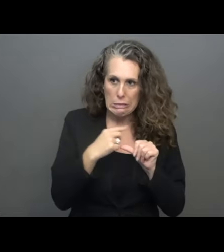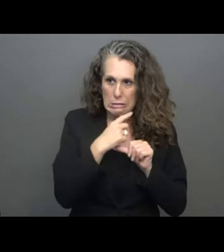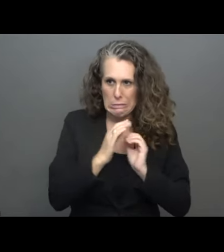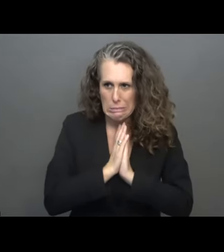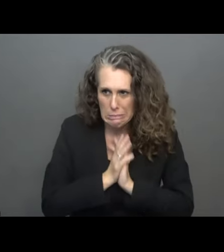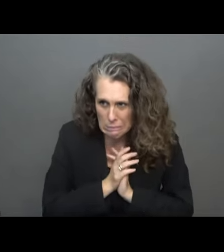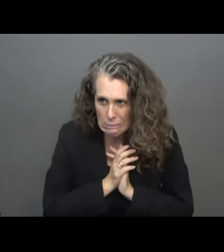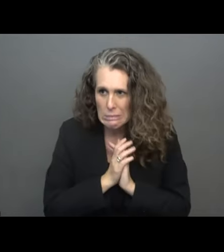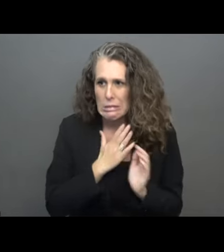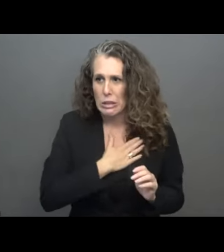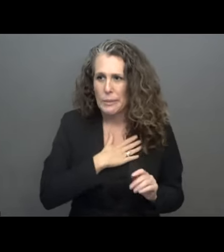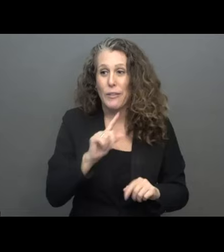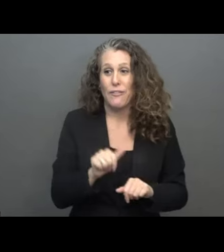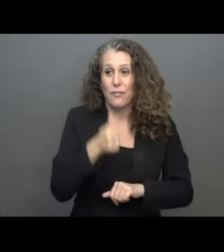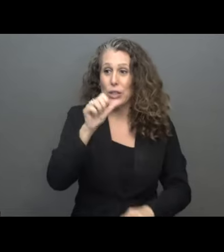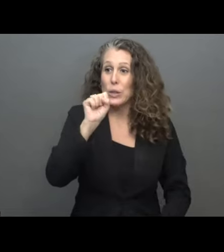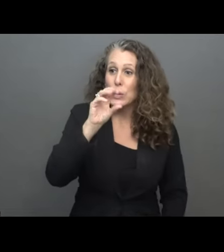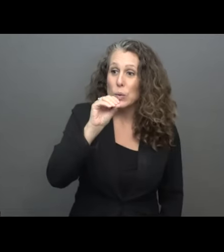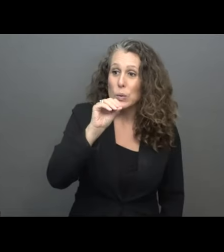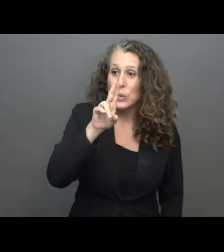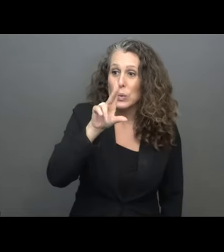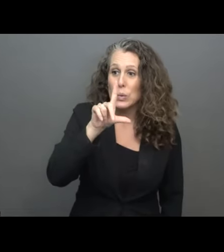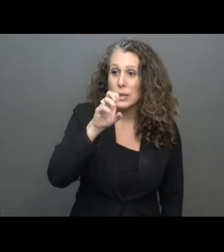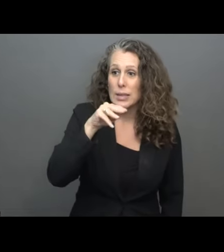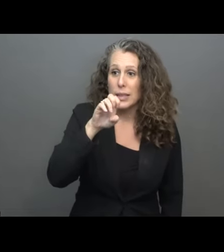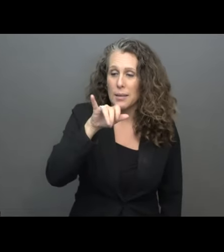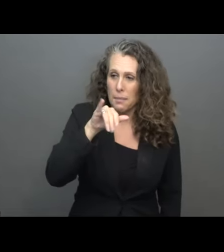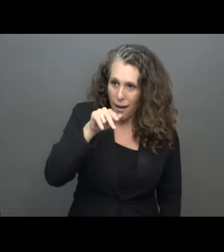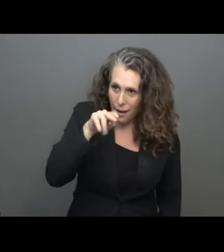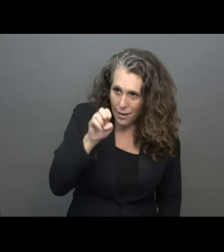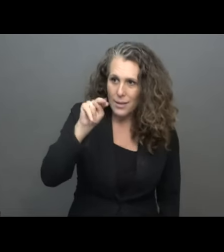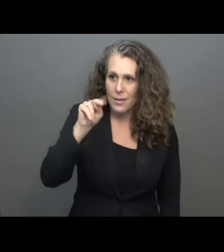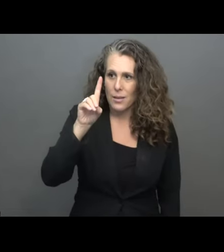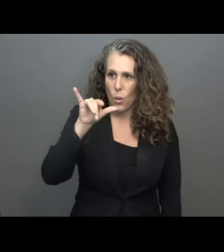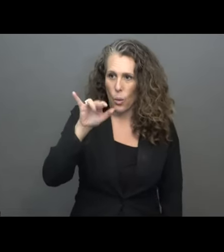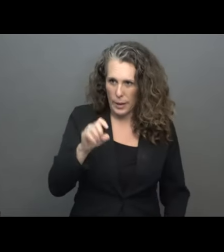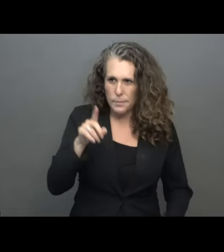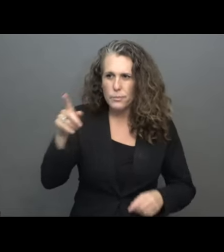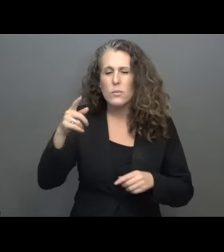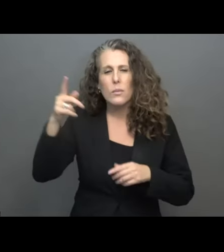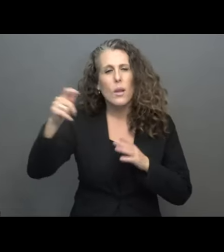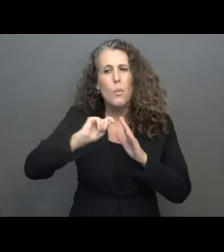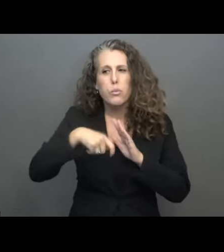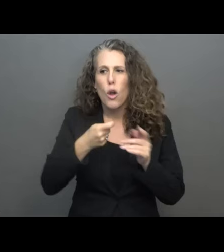the new a criminal them to the about Solomon and do he shaved the push pull, push it on